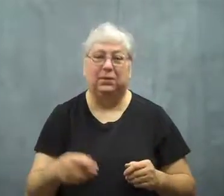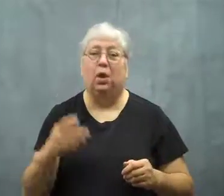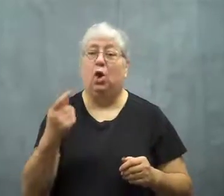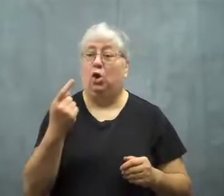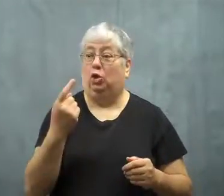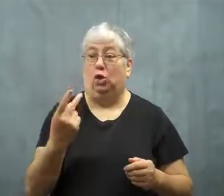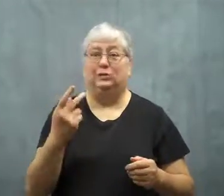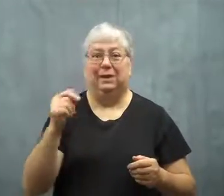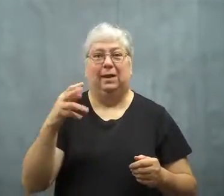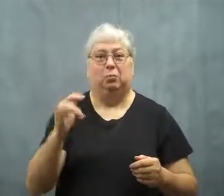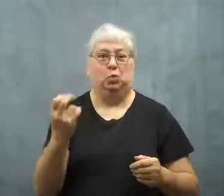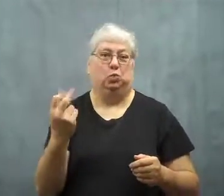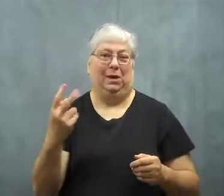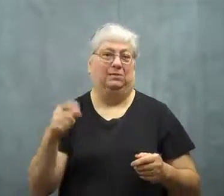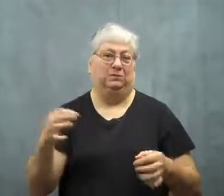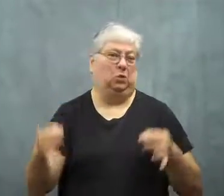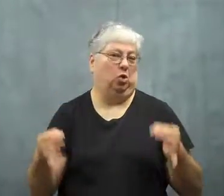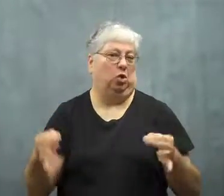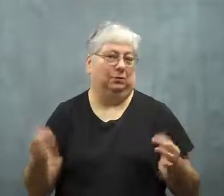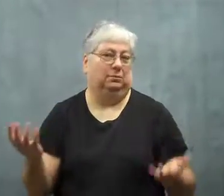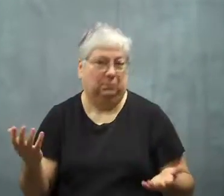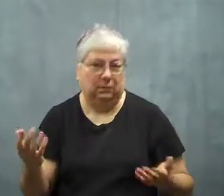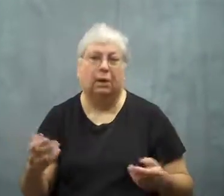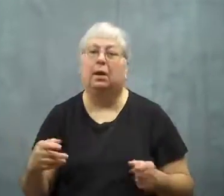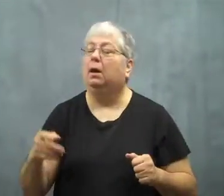He went to court on Thursday, April 12.